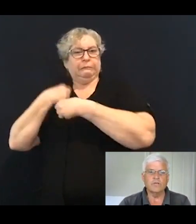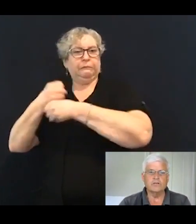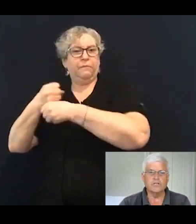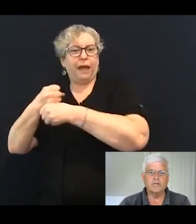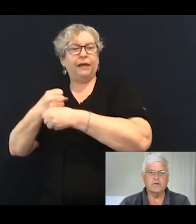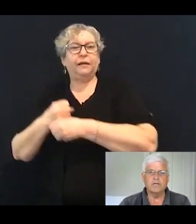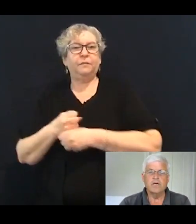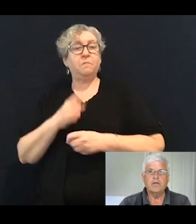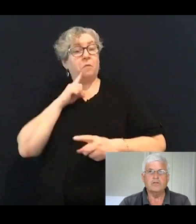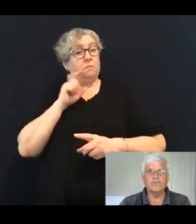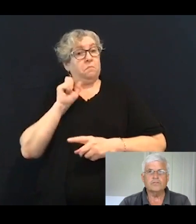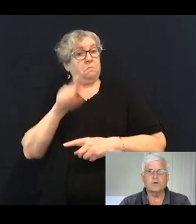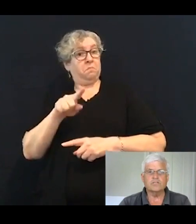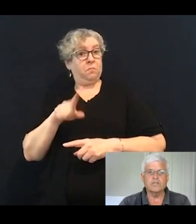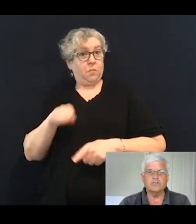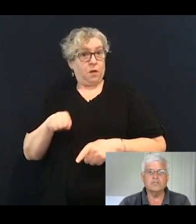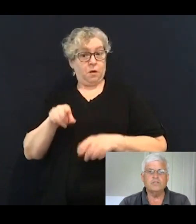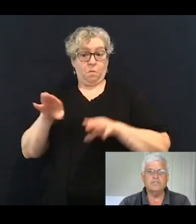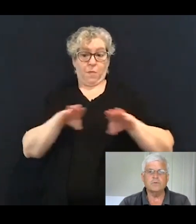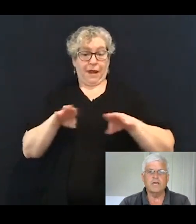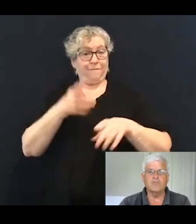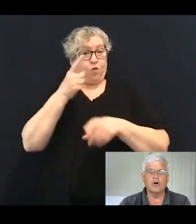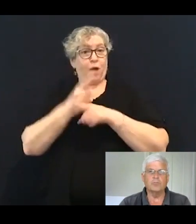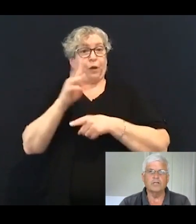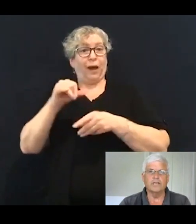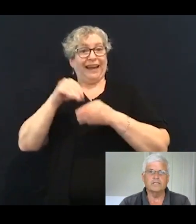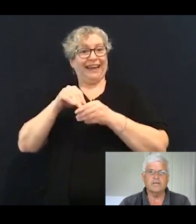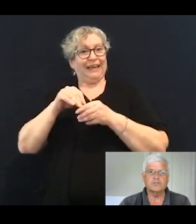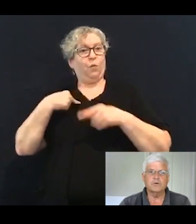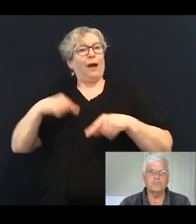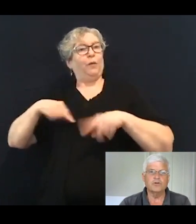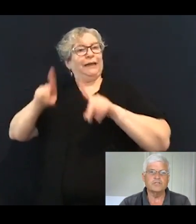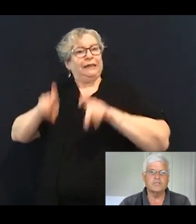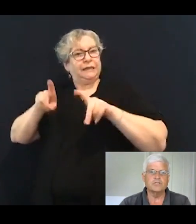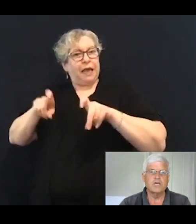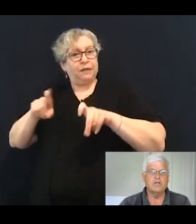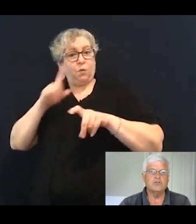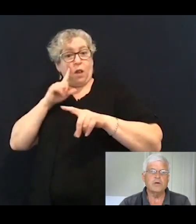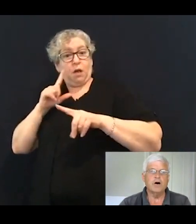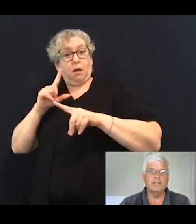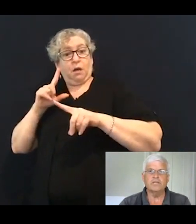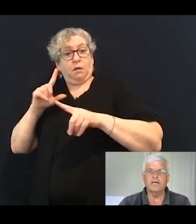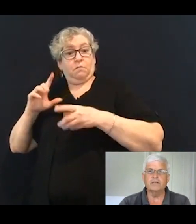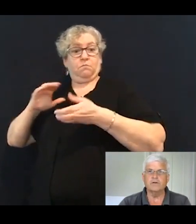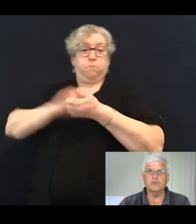The first question is, do these behave properly in a test tube? For instance, do they bind to cadherin-23?